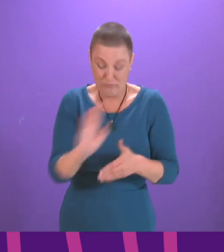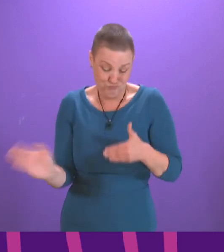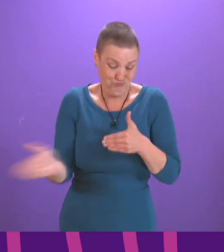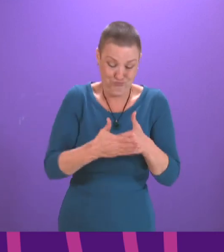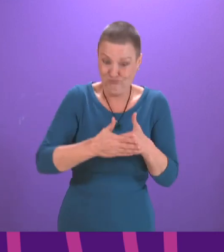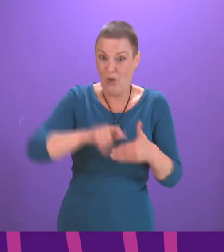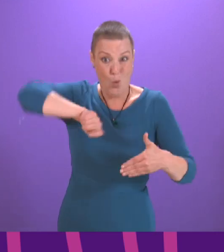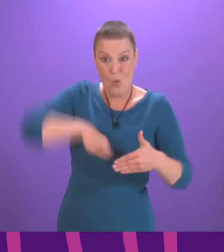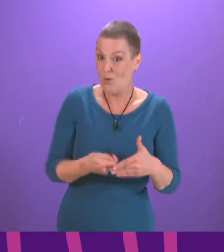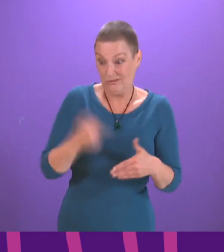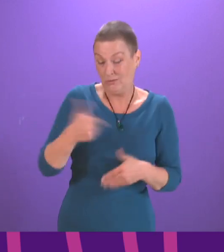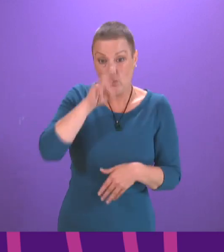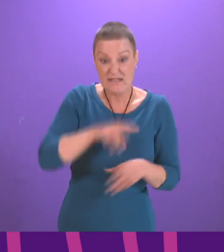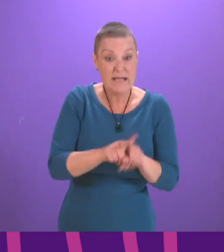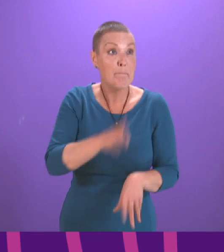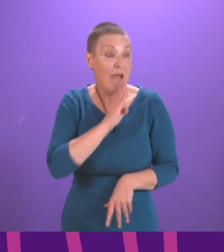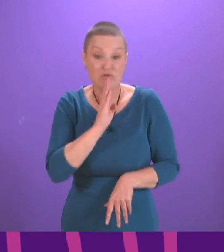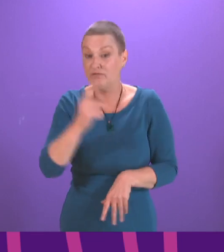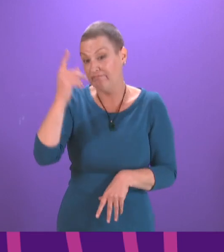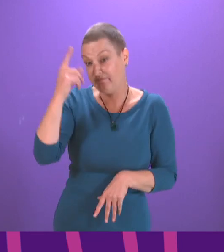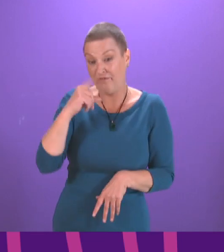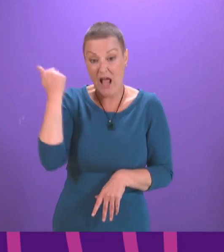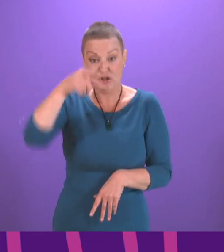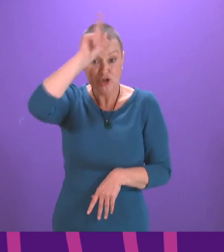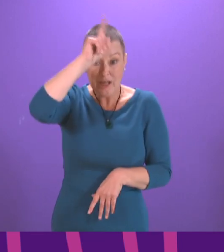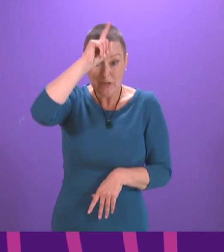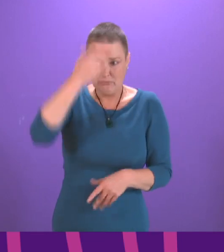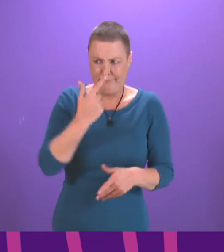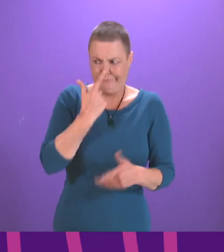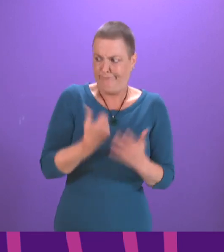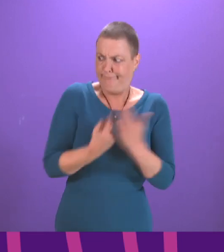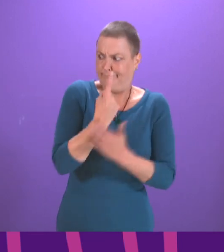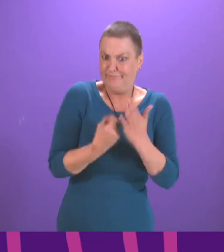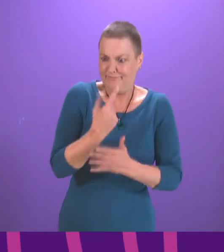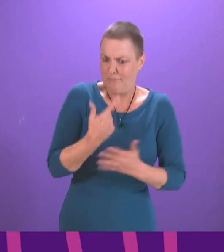closed. We see that now in Belgium, France, Germany and increasing numbers of countries.